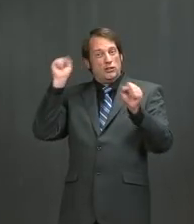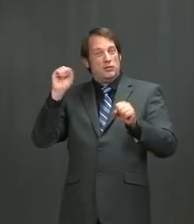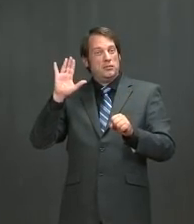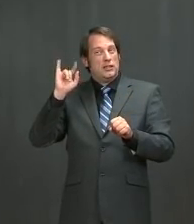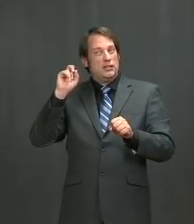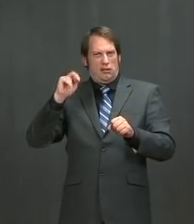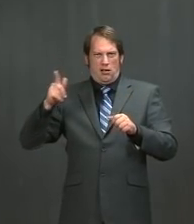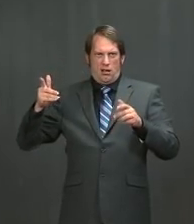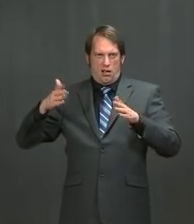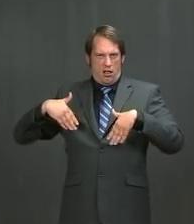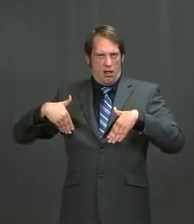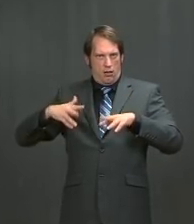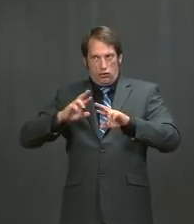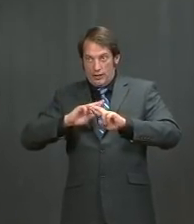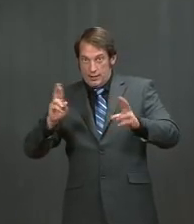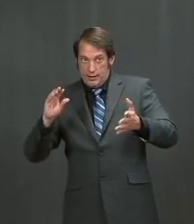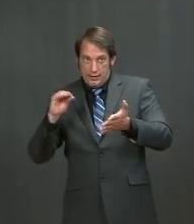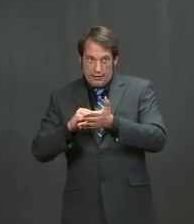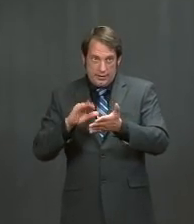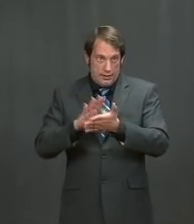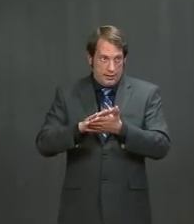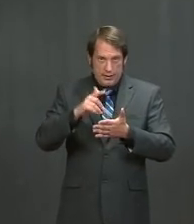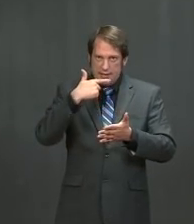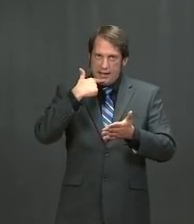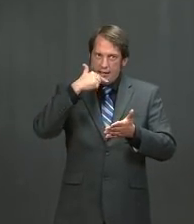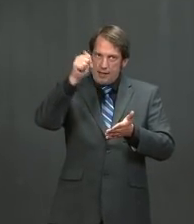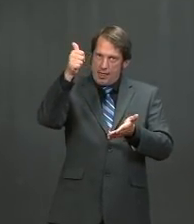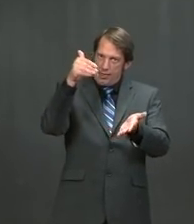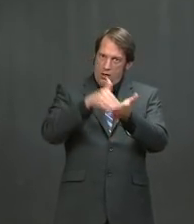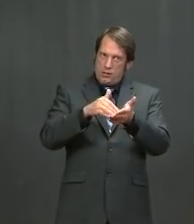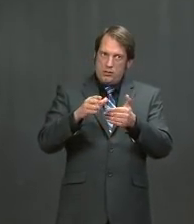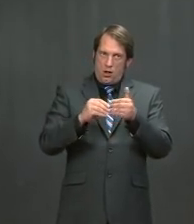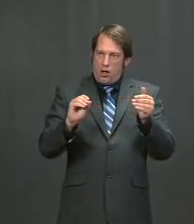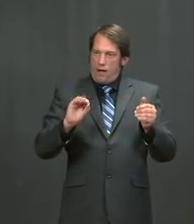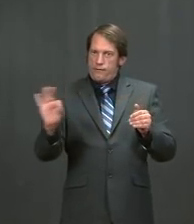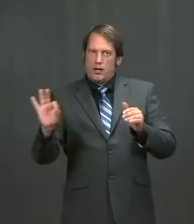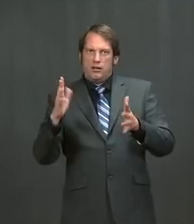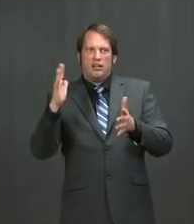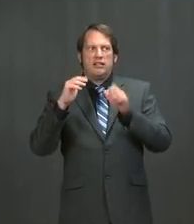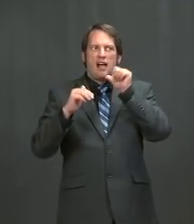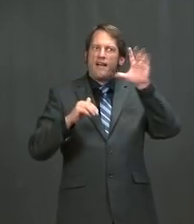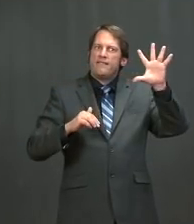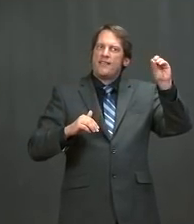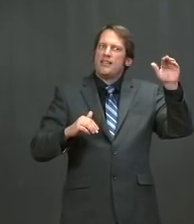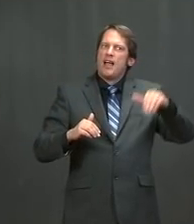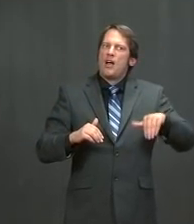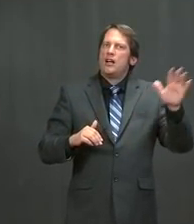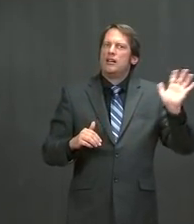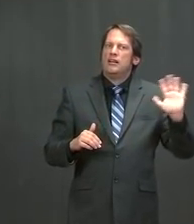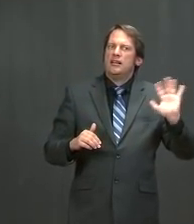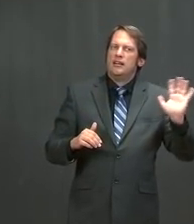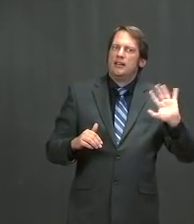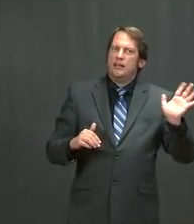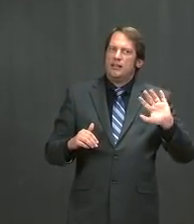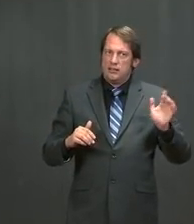but not $50,000, like some liberals and Democrats have asked for. Is Biden rethinking his position?